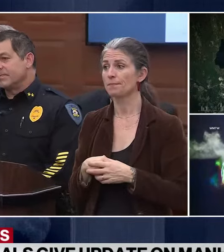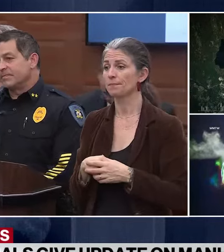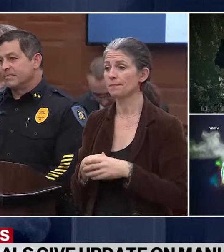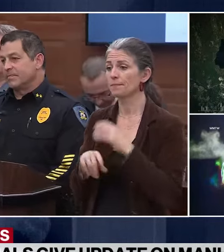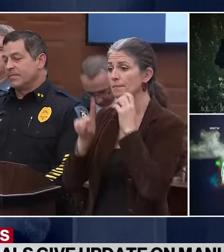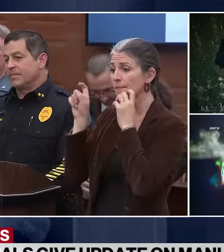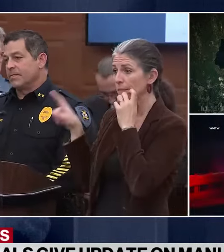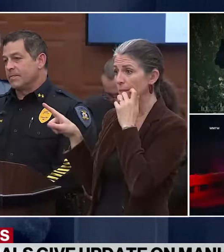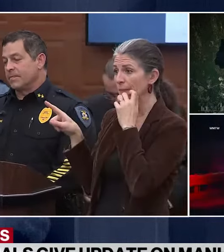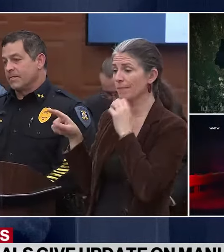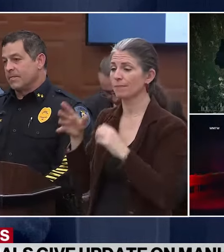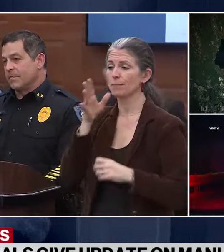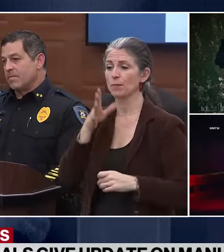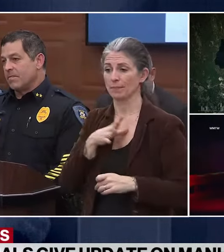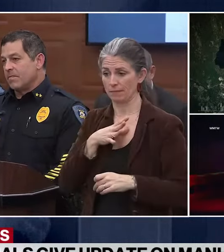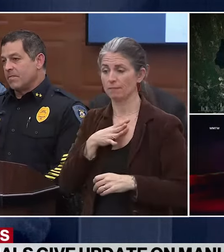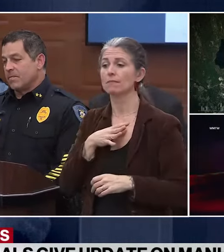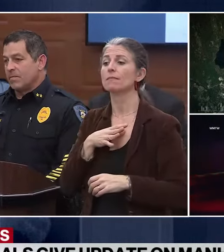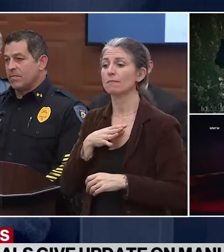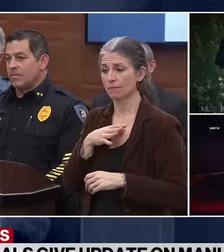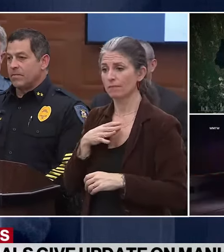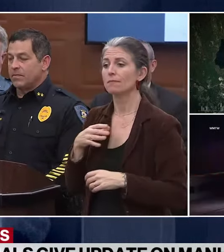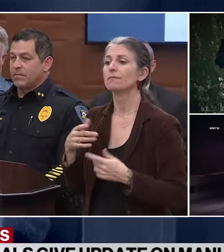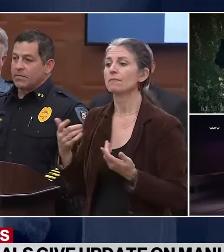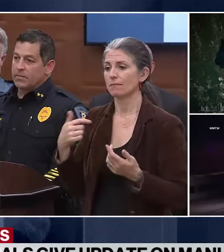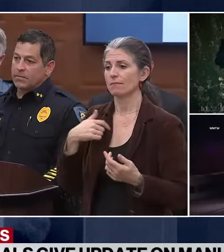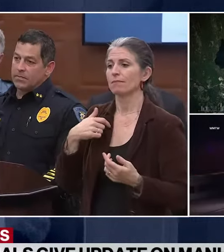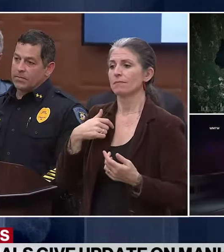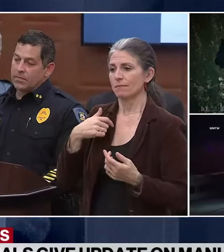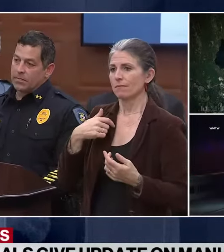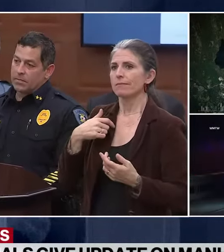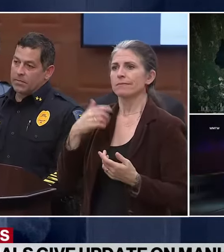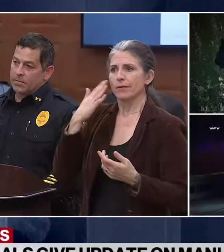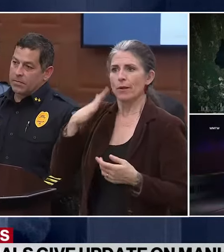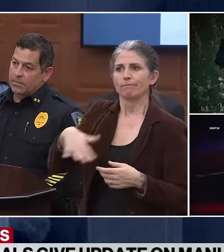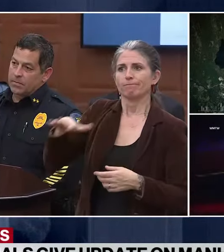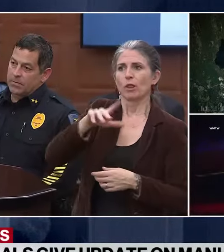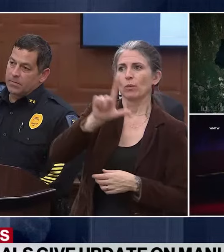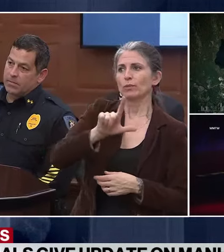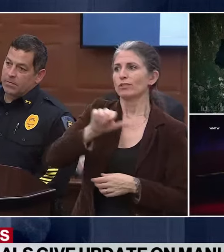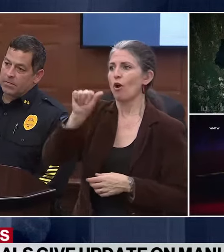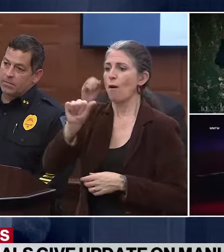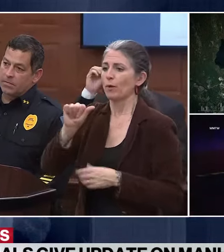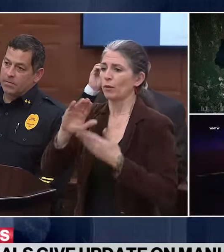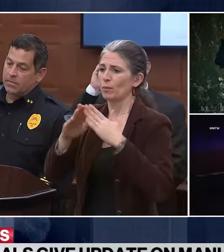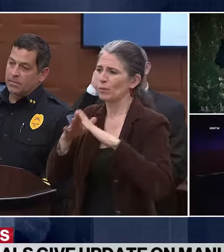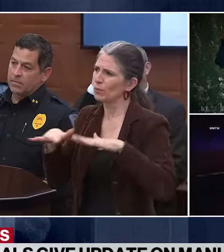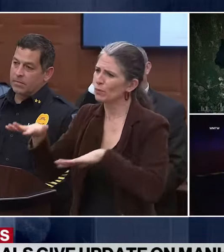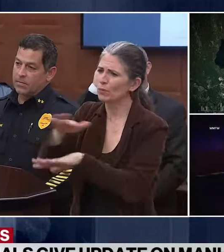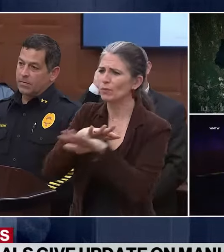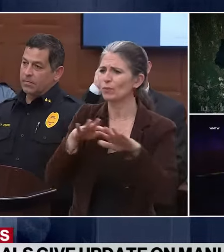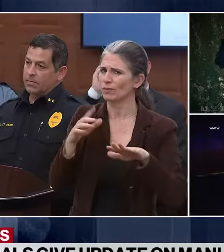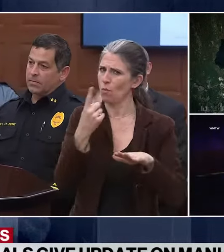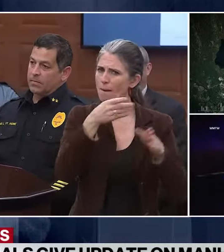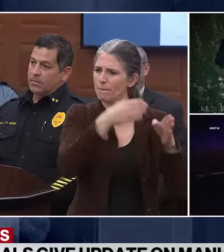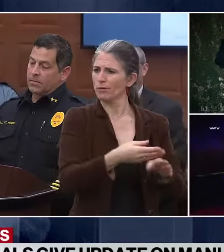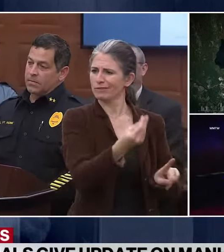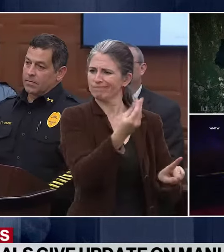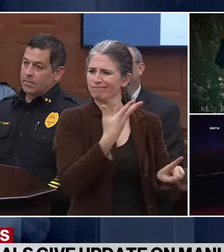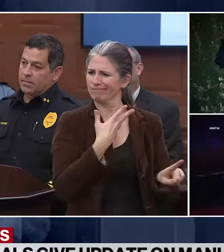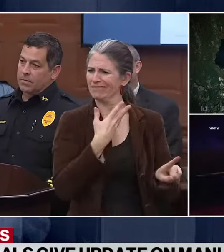YOU'VE ACHIEVED.